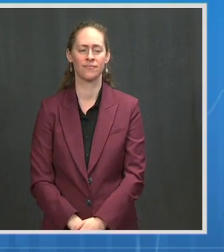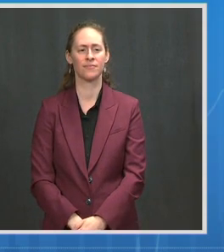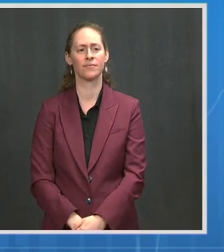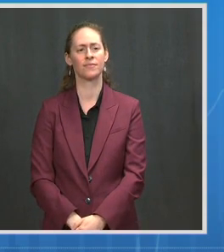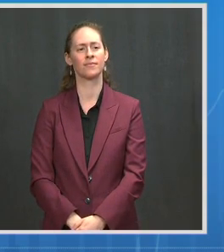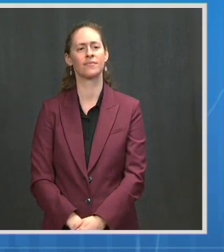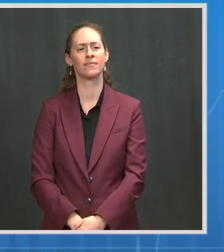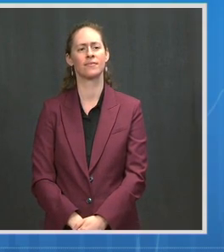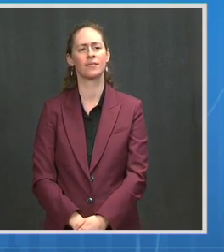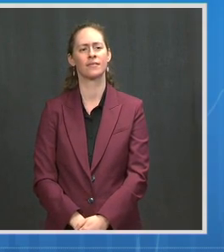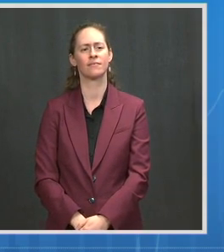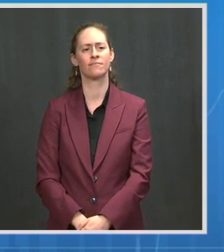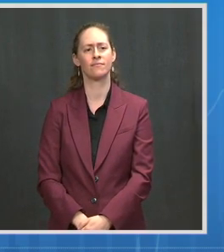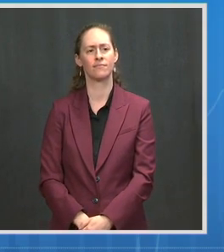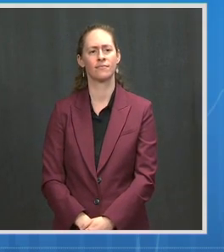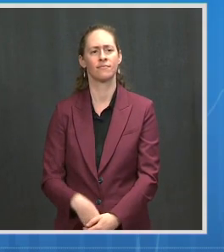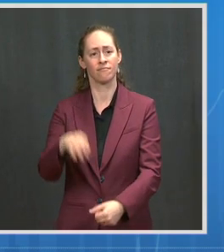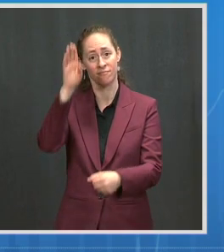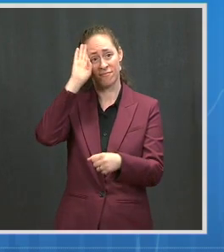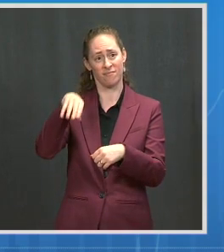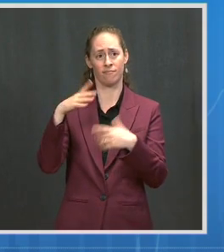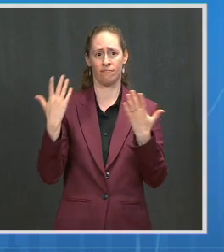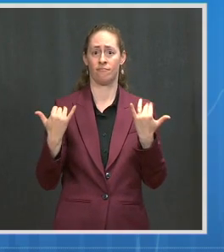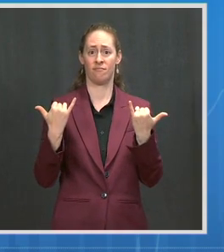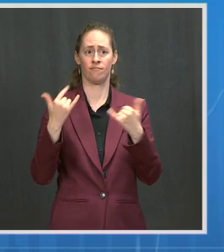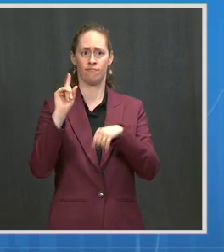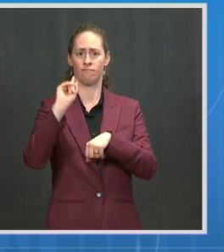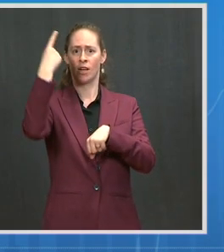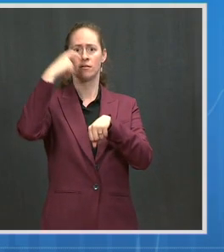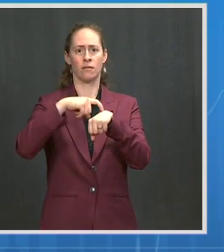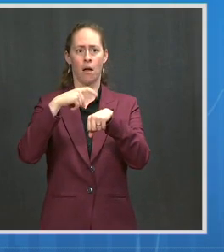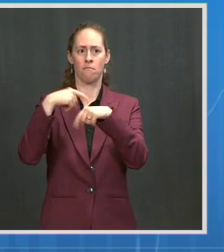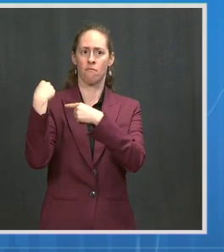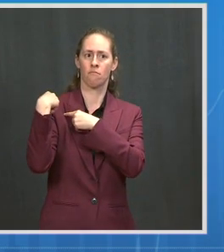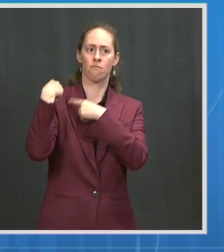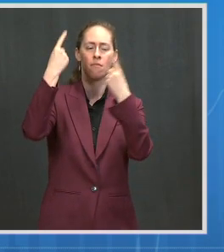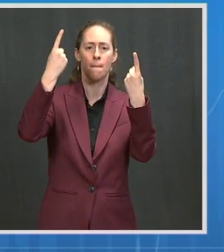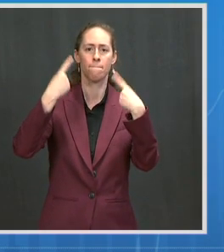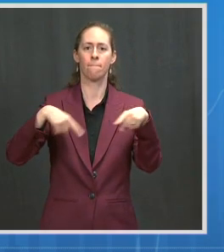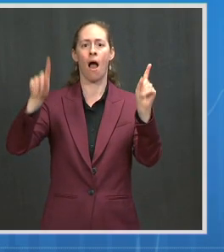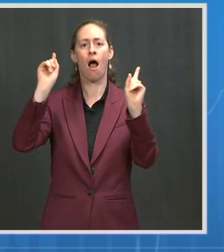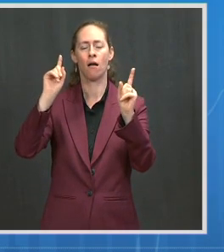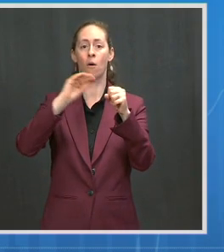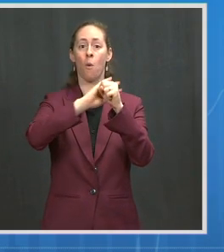COVID cases are down in all 50 states. We are winning the war on the virus,